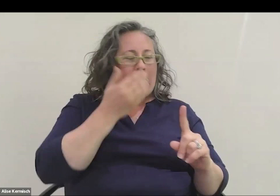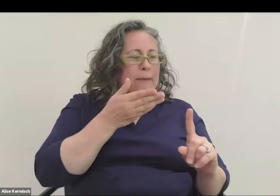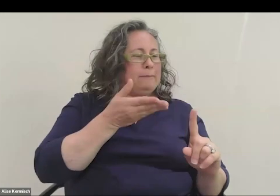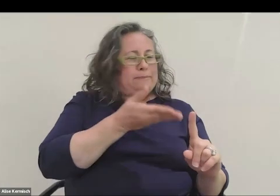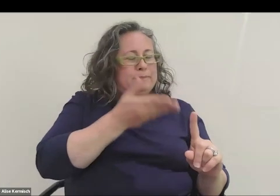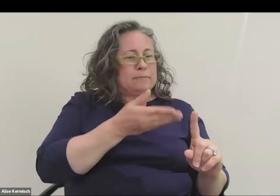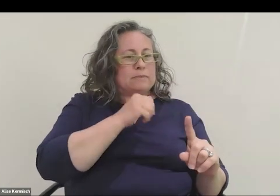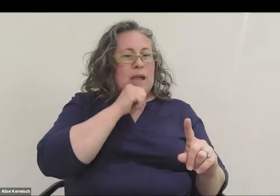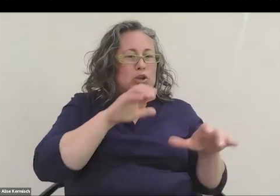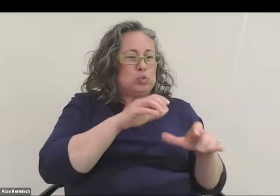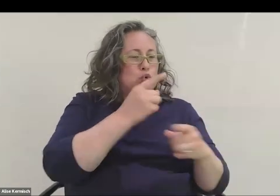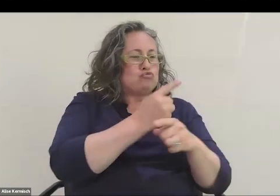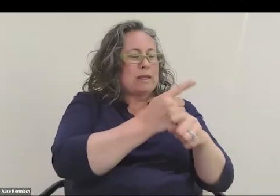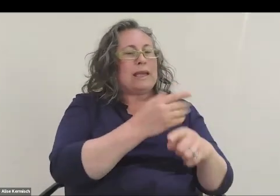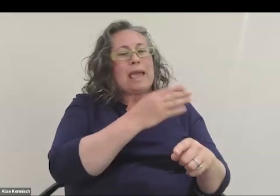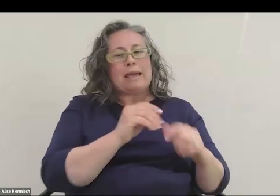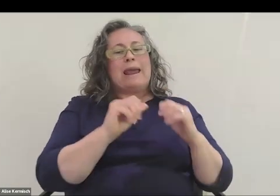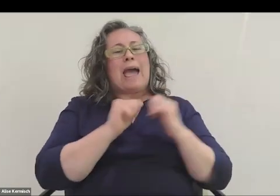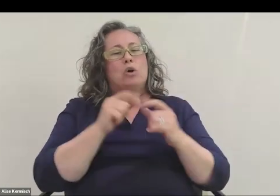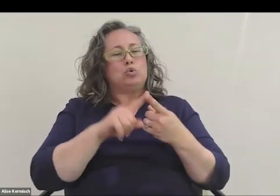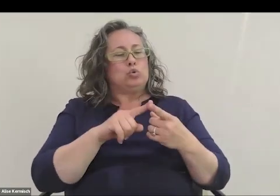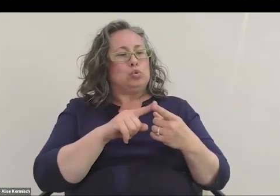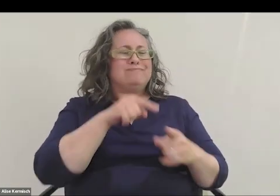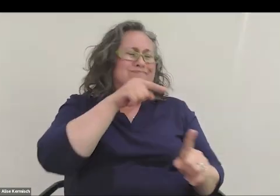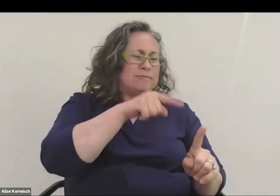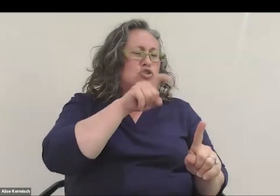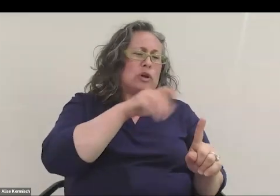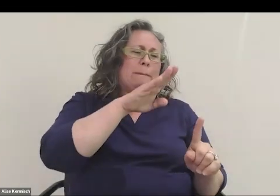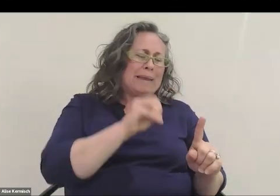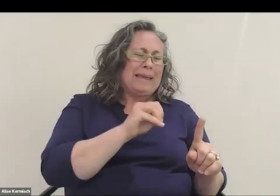and to tell us how to be good disabled people, which is always like existing for other people,